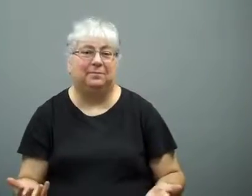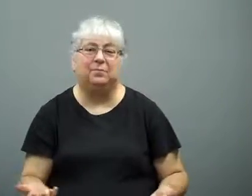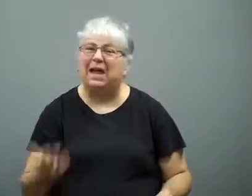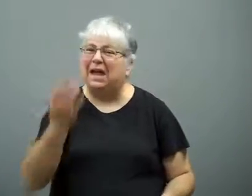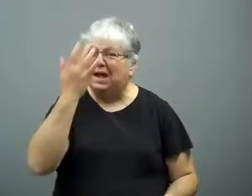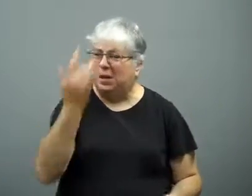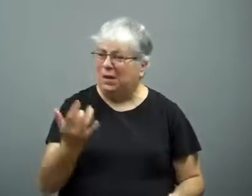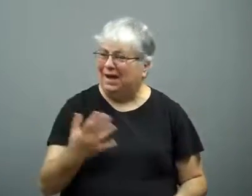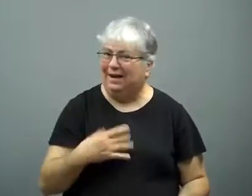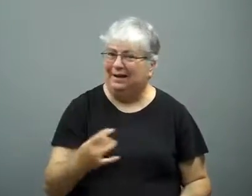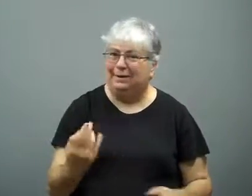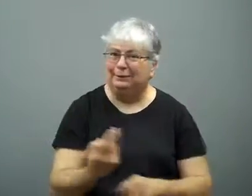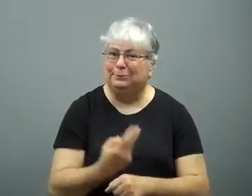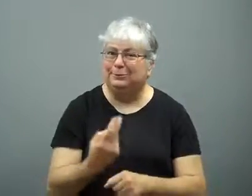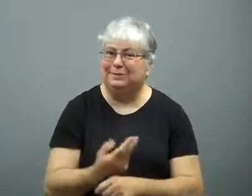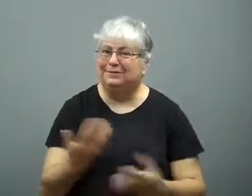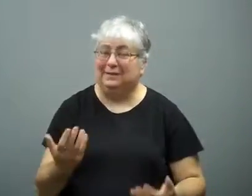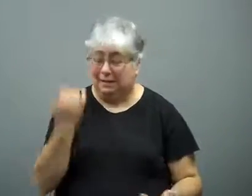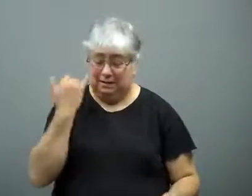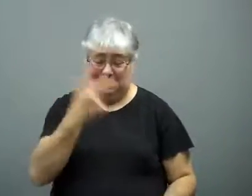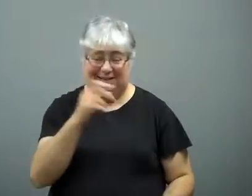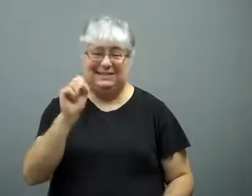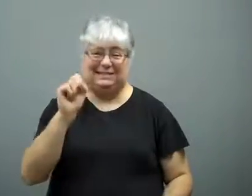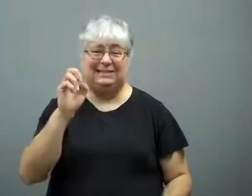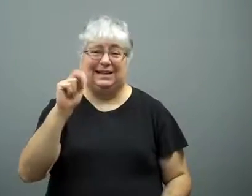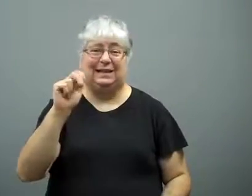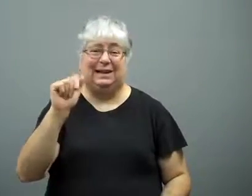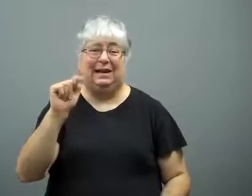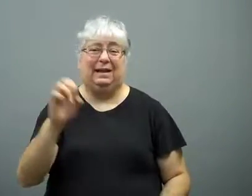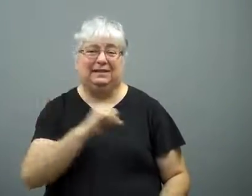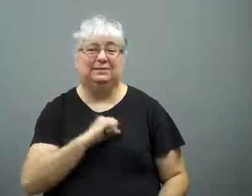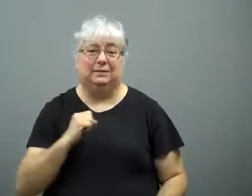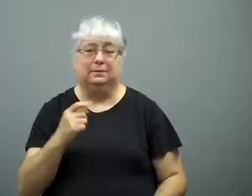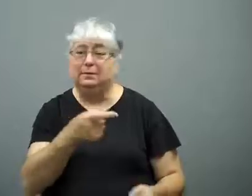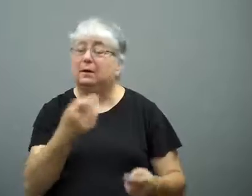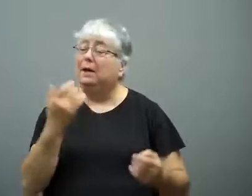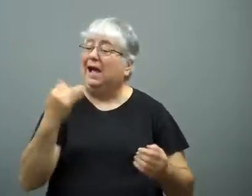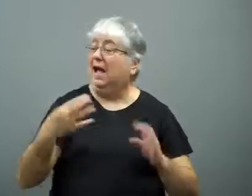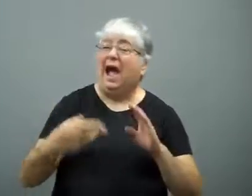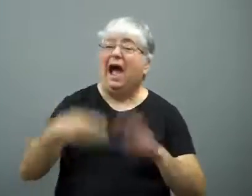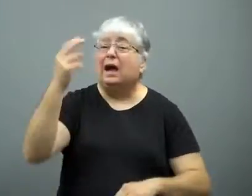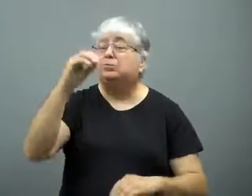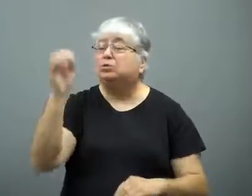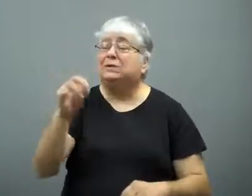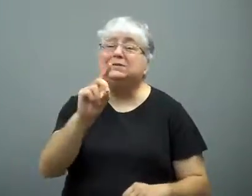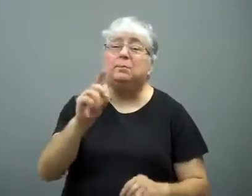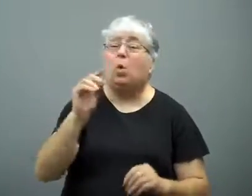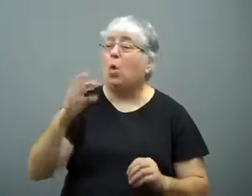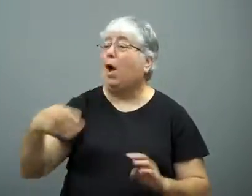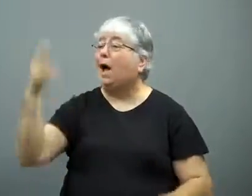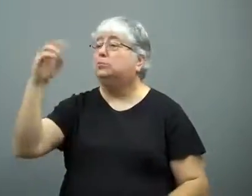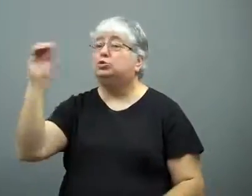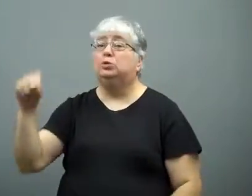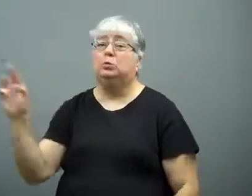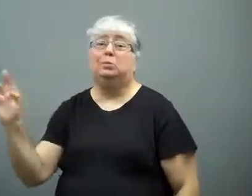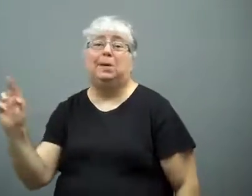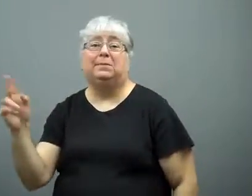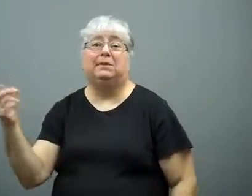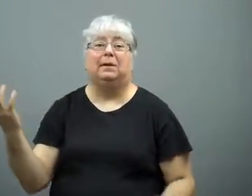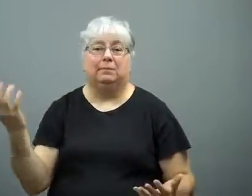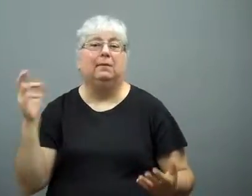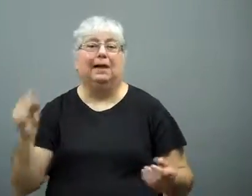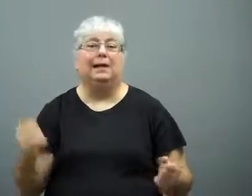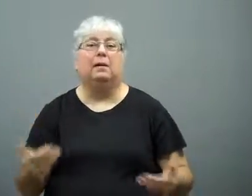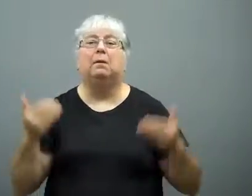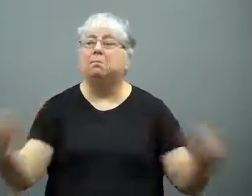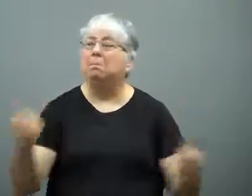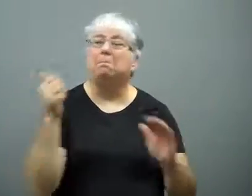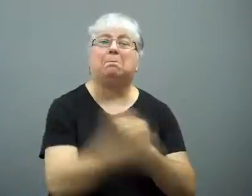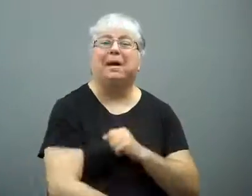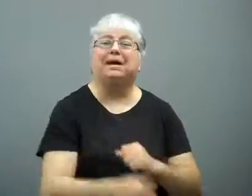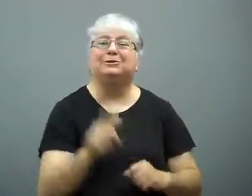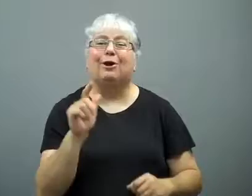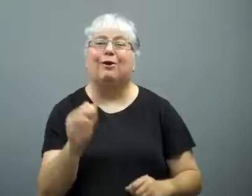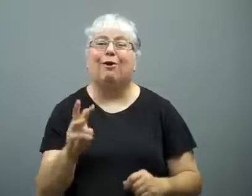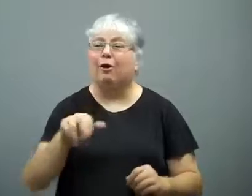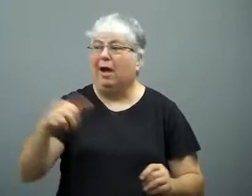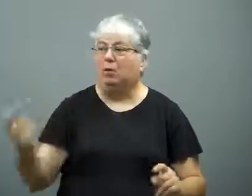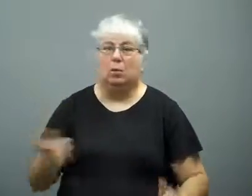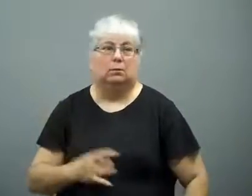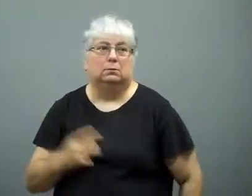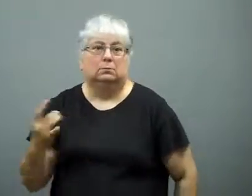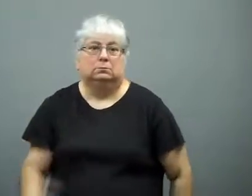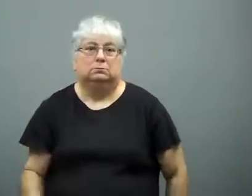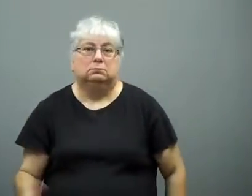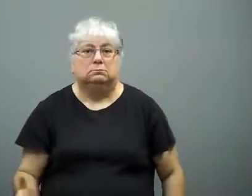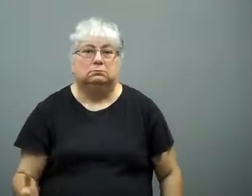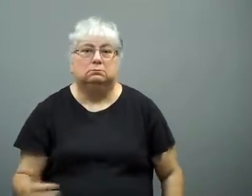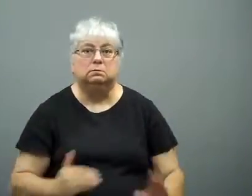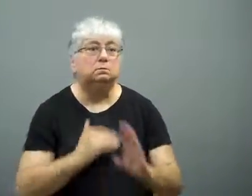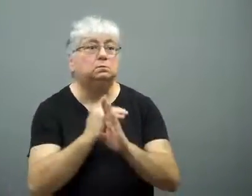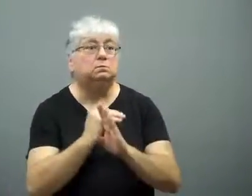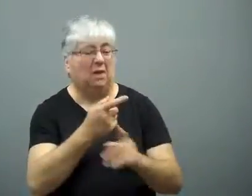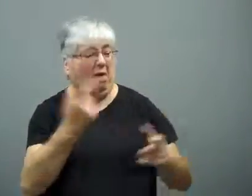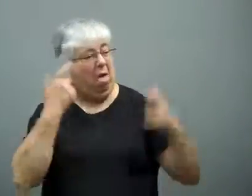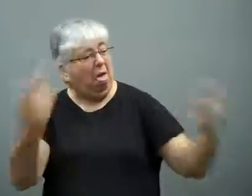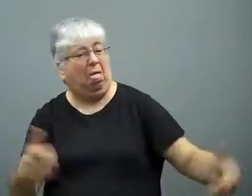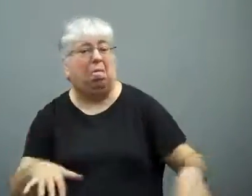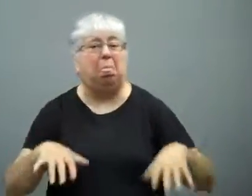It is used when in the Senate for example is controlled by one party or the other.